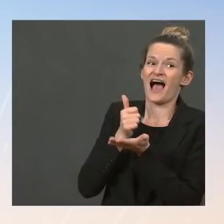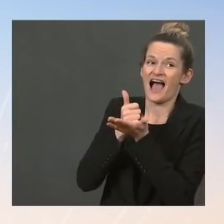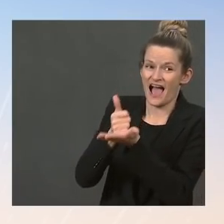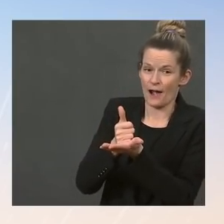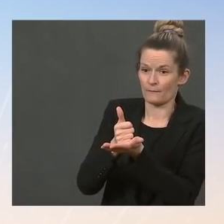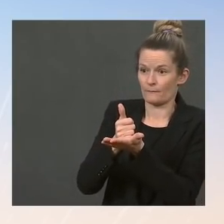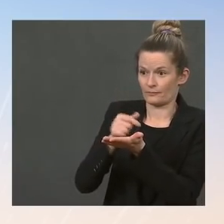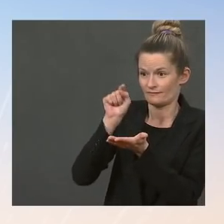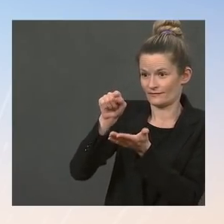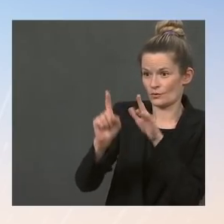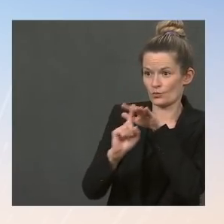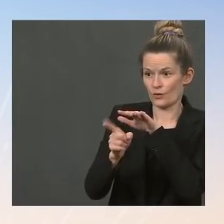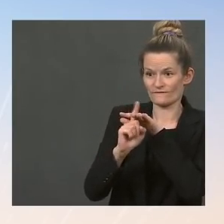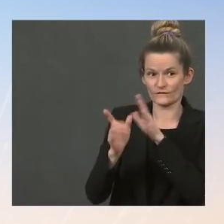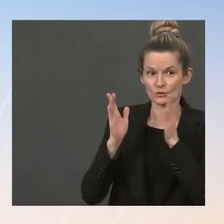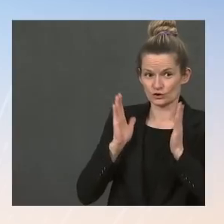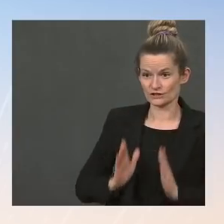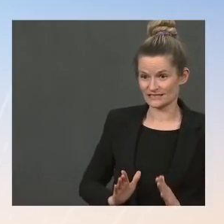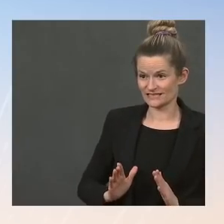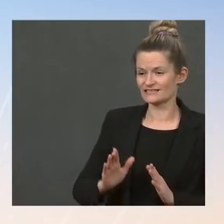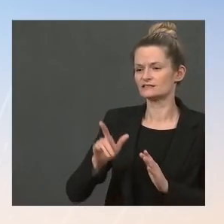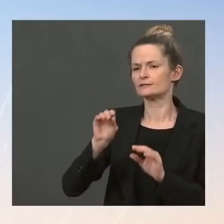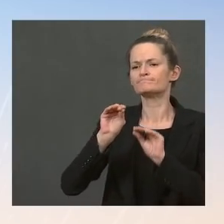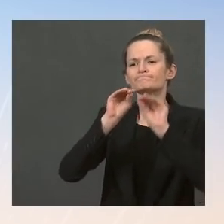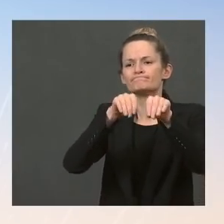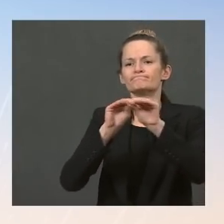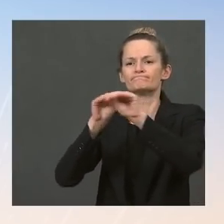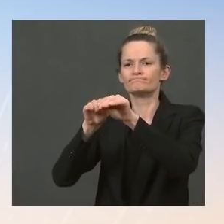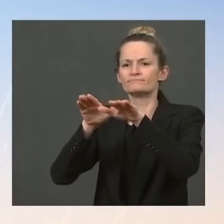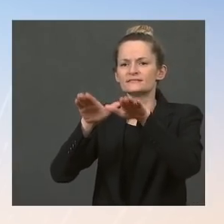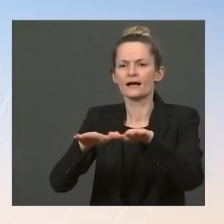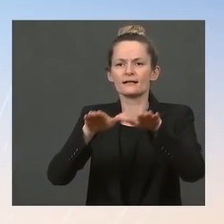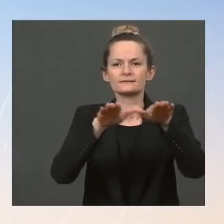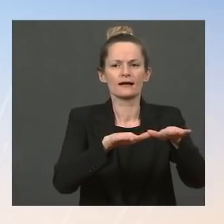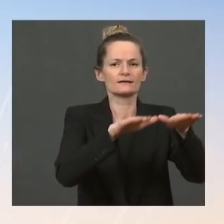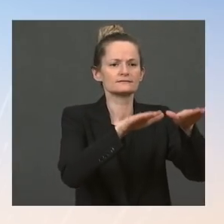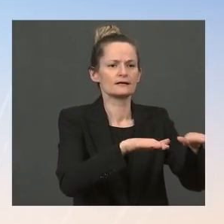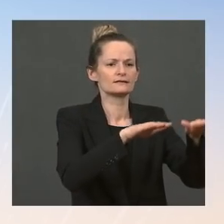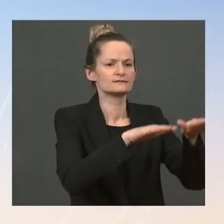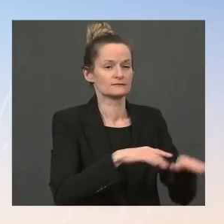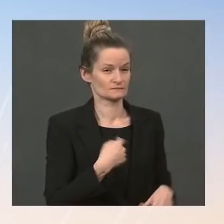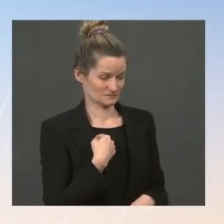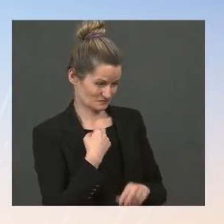that have been requested. Ms. Psaki: Well, I mean, we're hopeful that -- given there has been stronger support